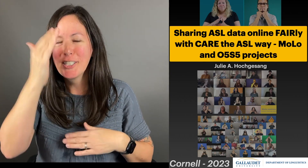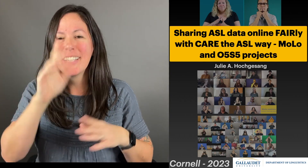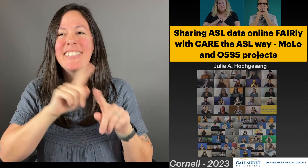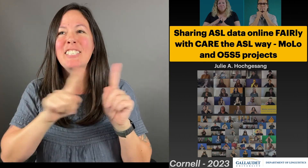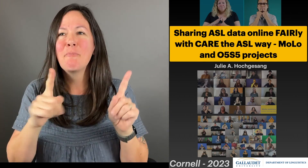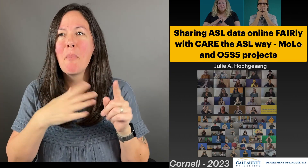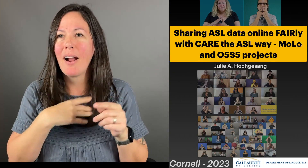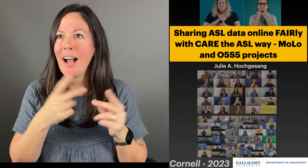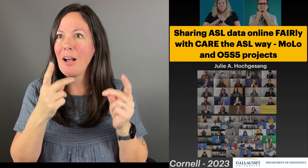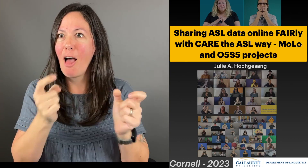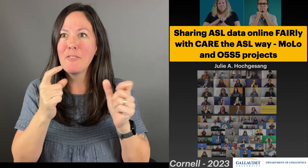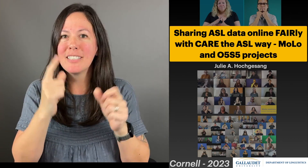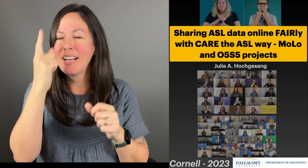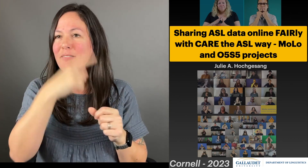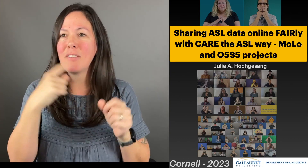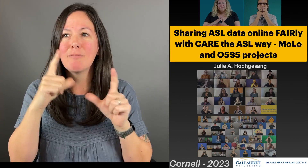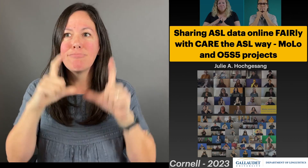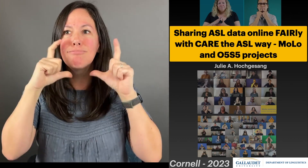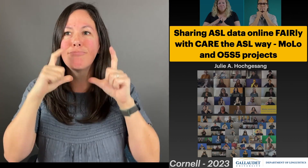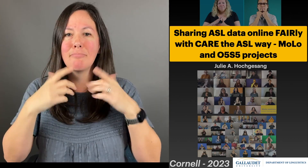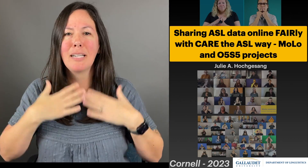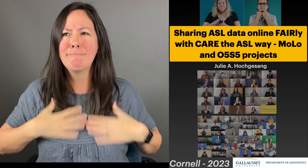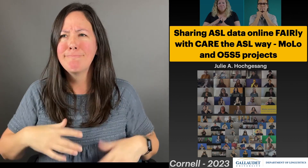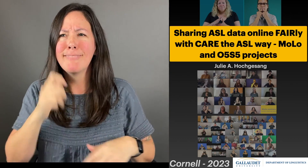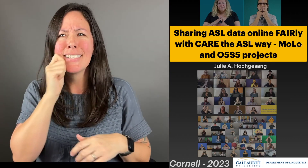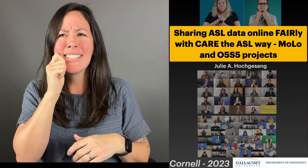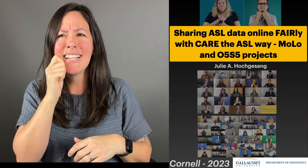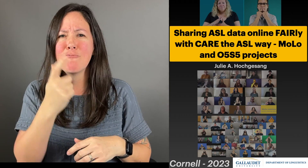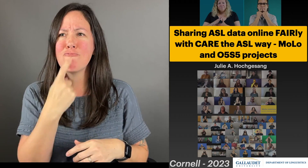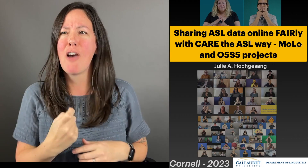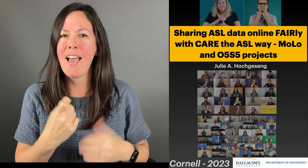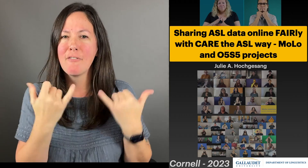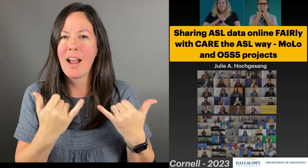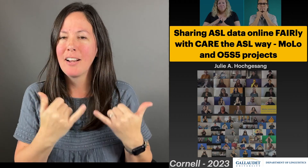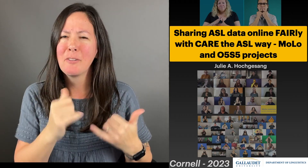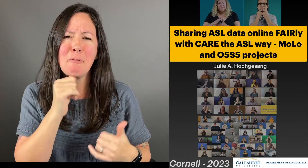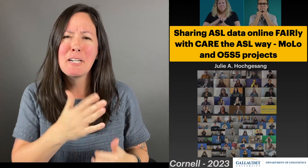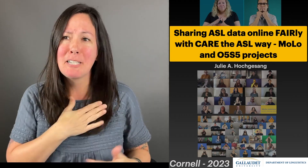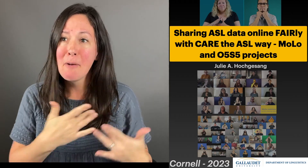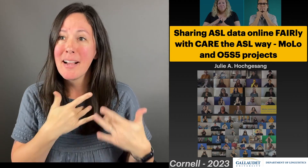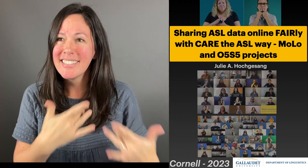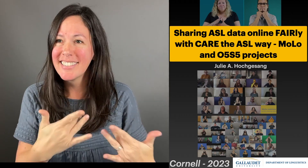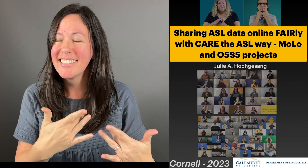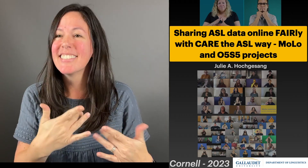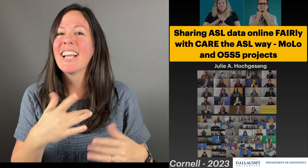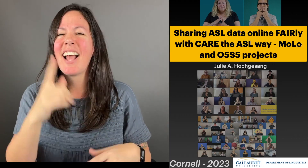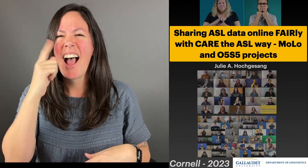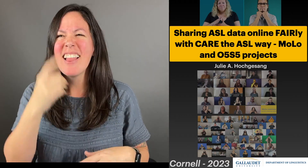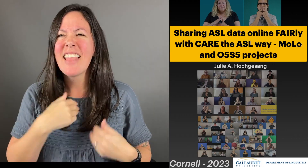And I'm also a little bit self-conscious I have to admit my face is very red right now which is not